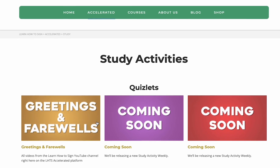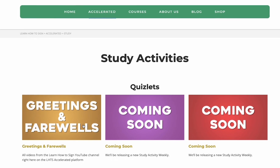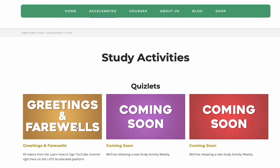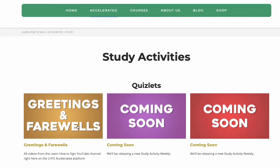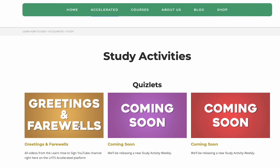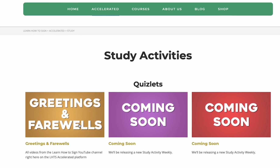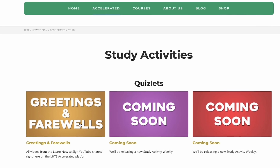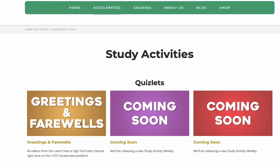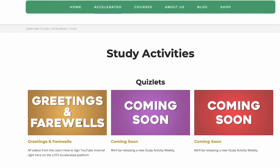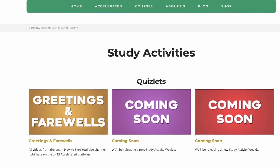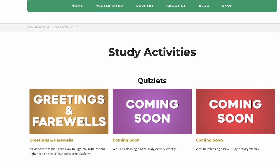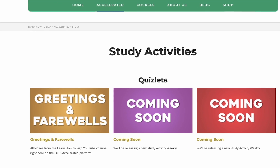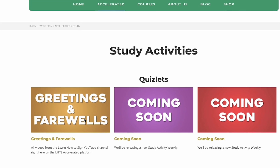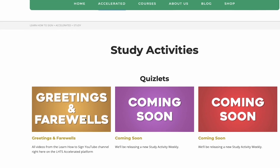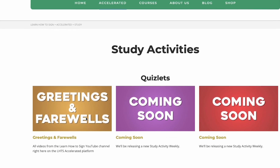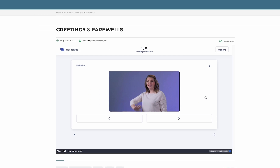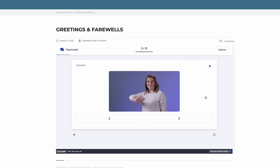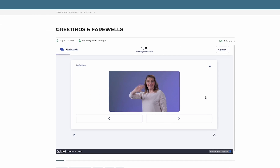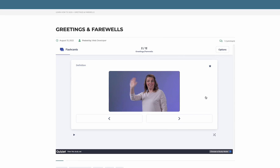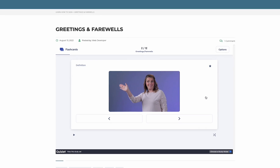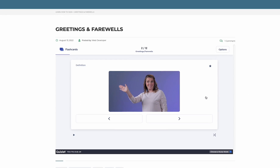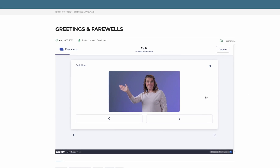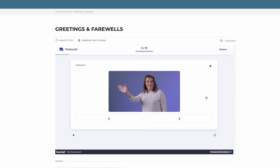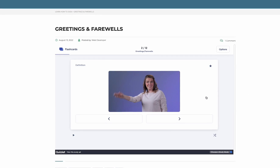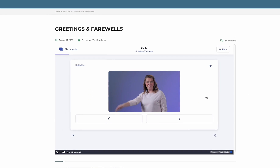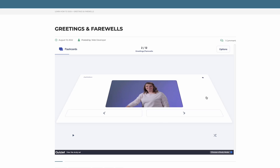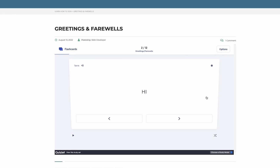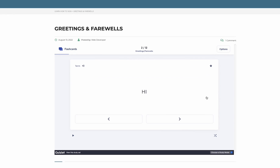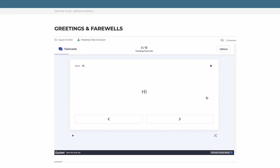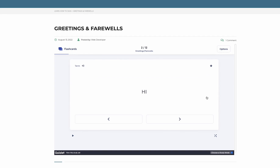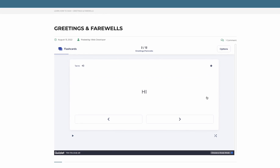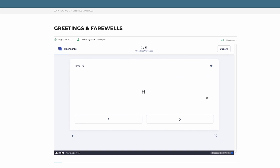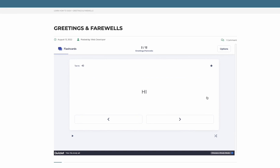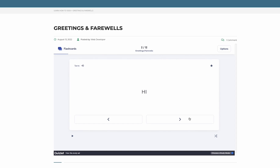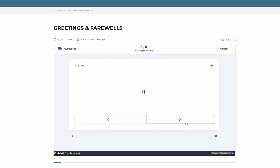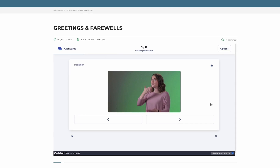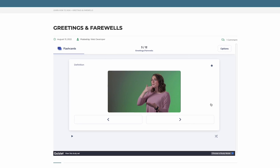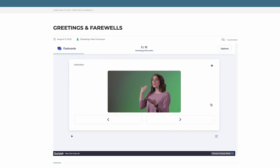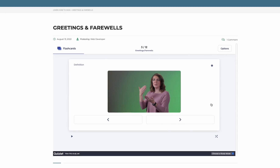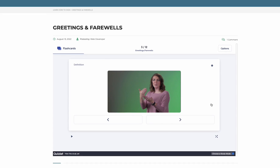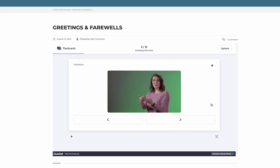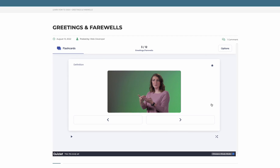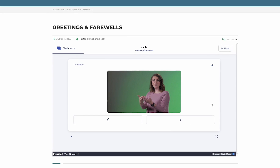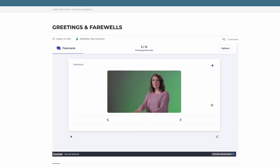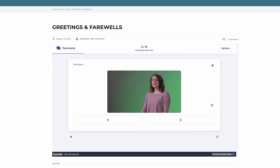includes interactive games and flash cards. We believe that practice and repetition is such an